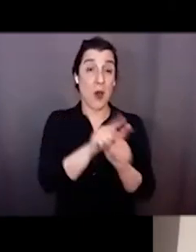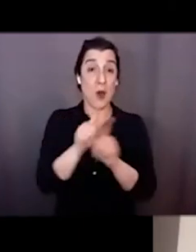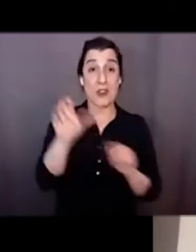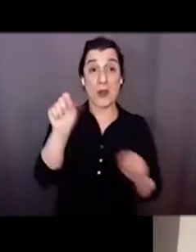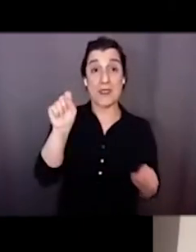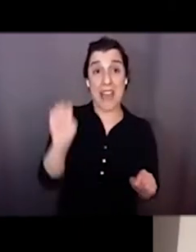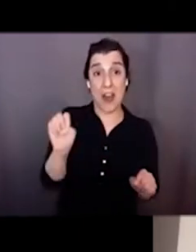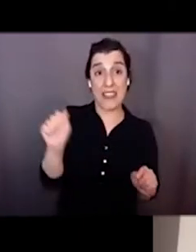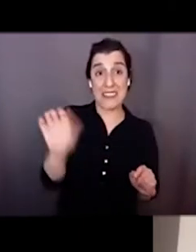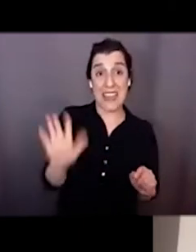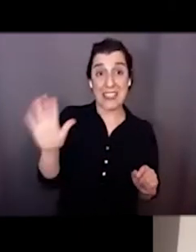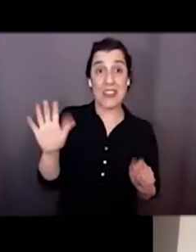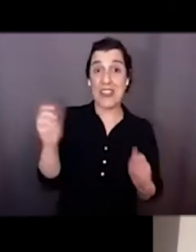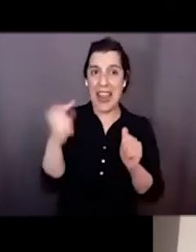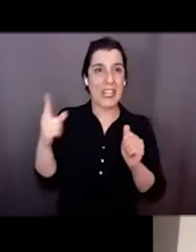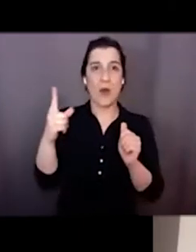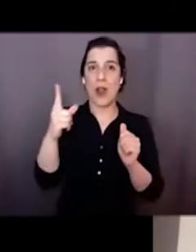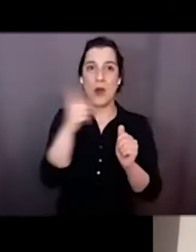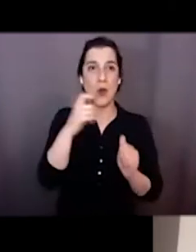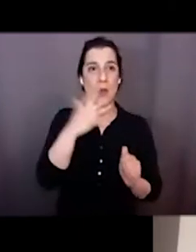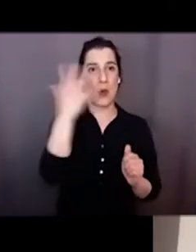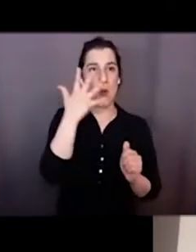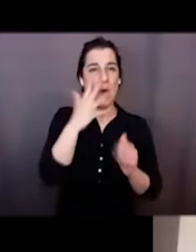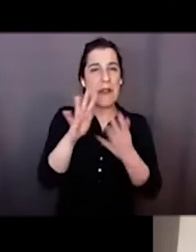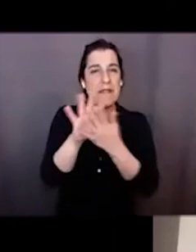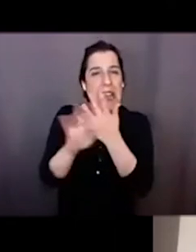um, kind of anyone who's like vaguely Asian, like that's a term.